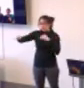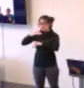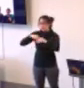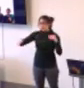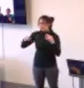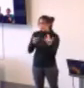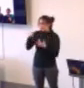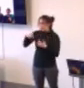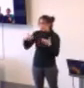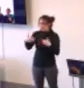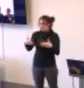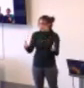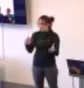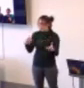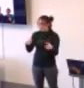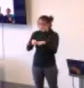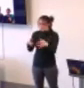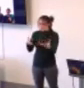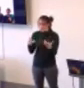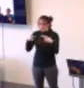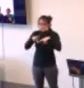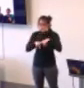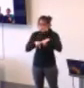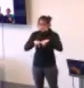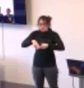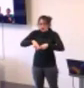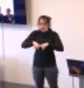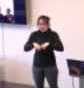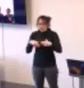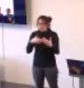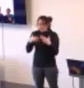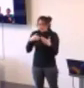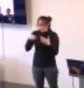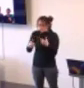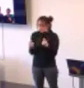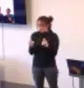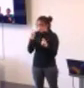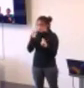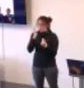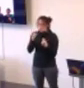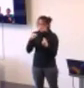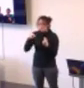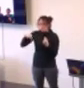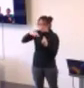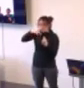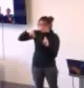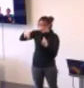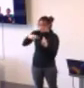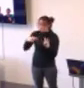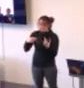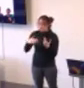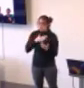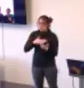Sit down, rock, do whatever you need to do. If you're going to pace, please do it in the back. I'm a pacer as well.